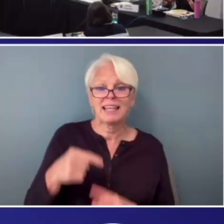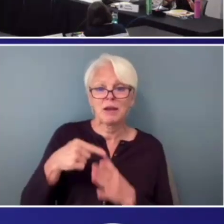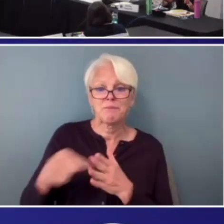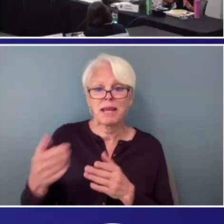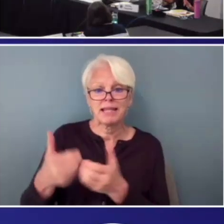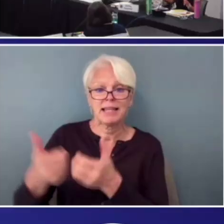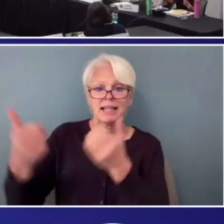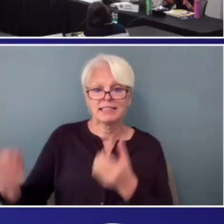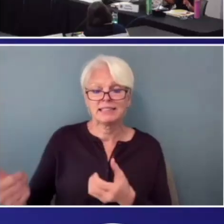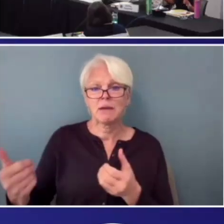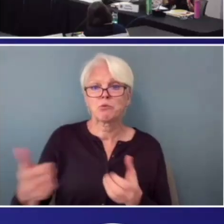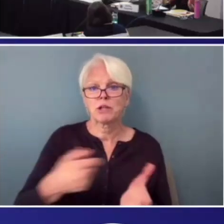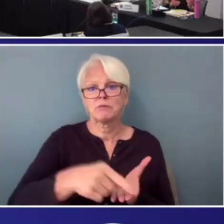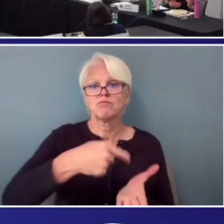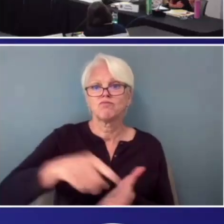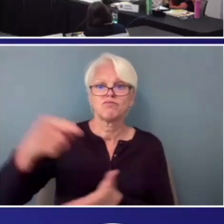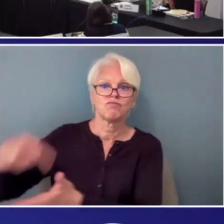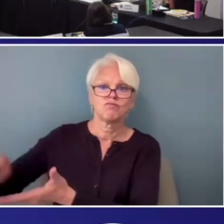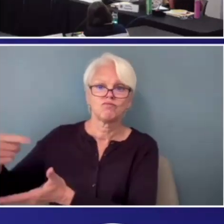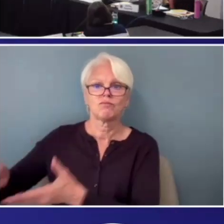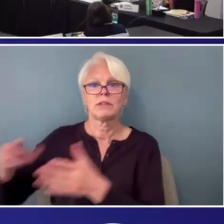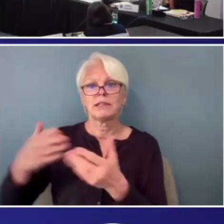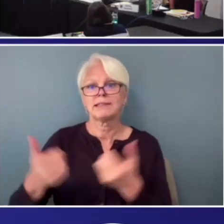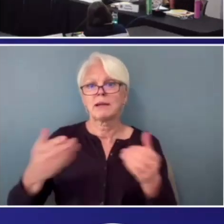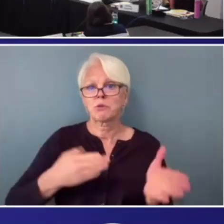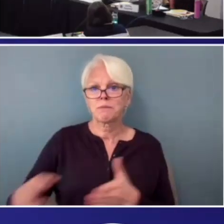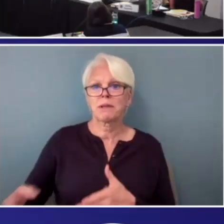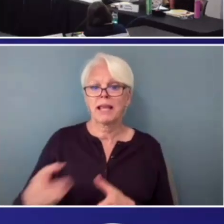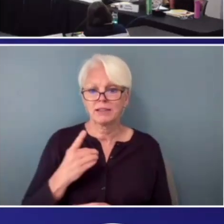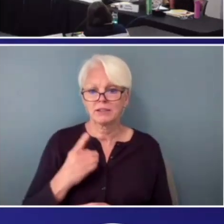repayment plans. Is that not what was just said? No, yes, they can.